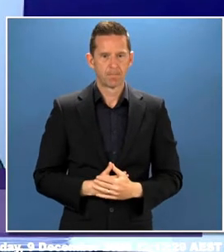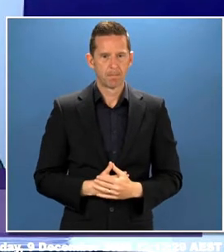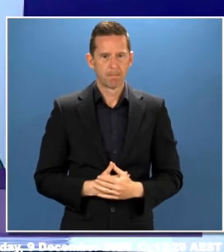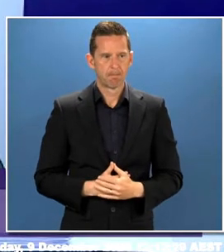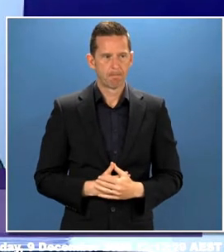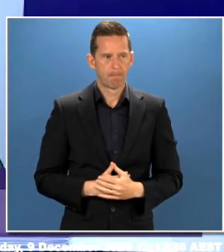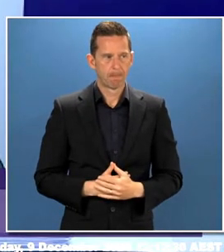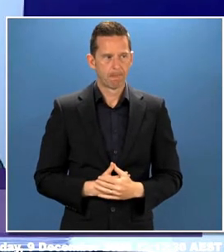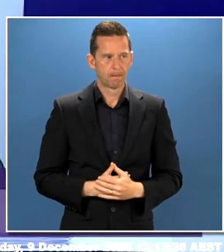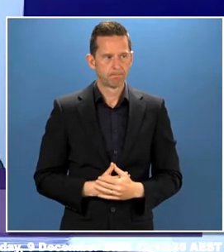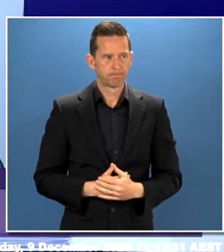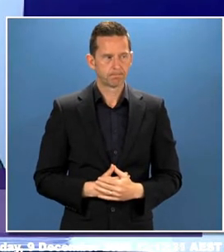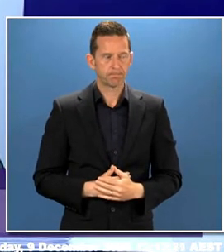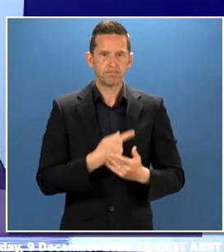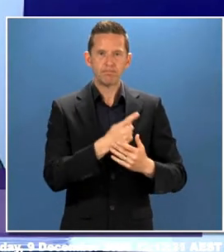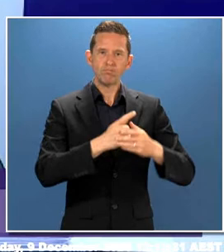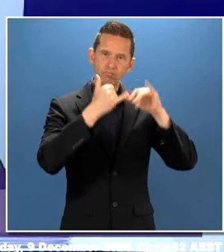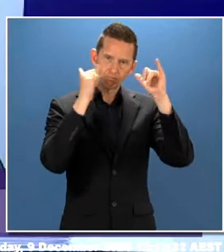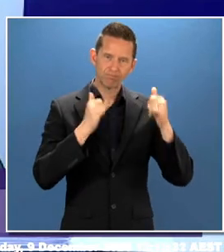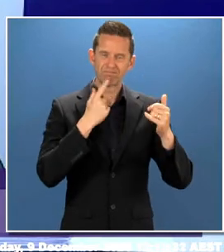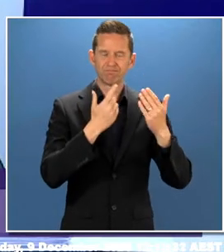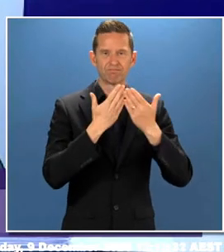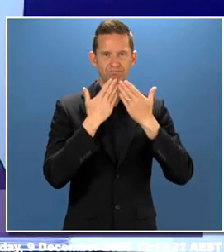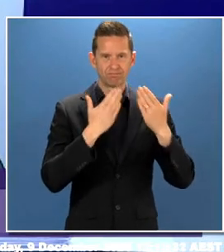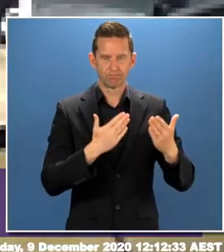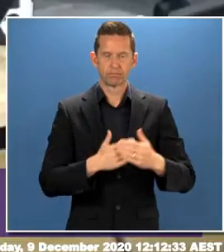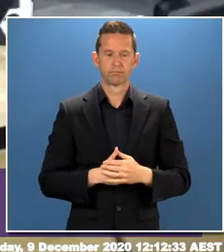Thank you, Chair. Chair, at the outset I wanted to indicate